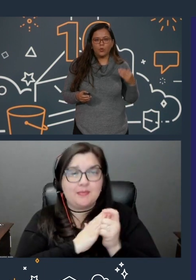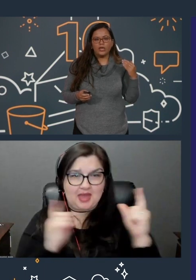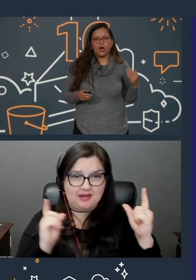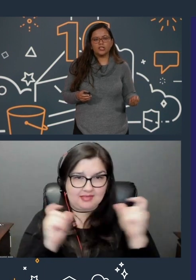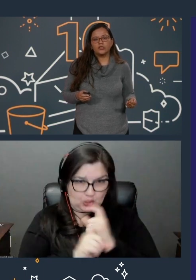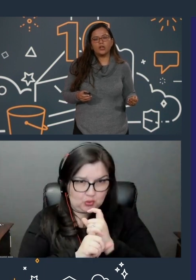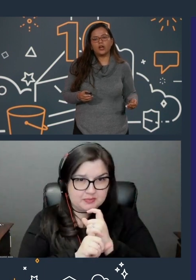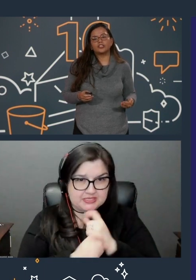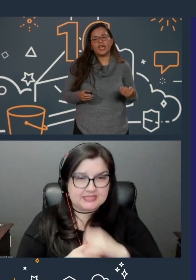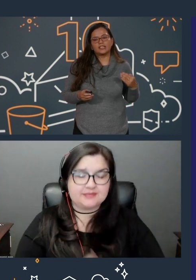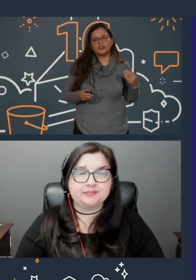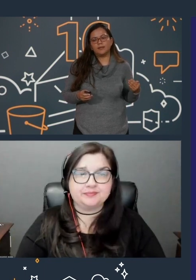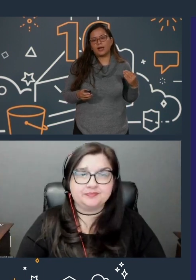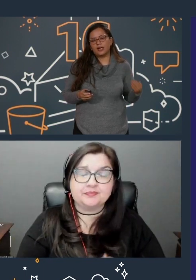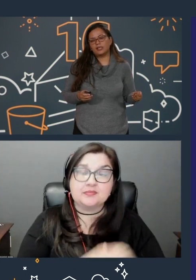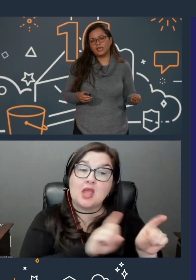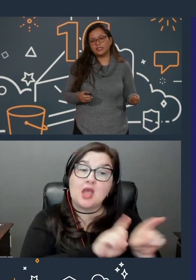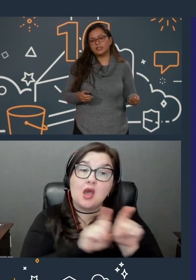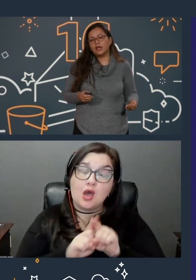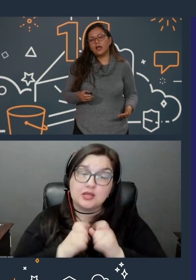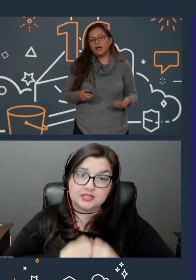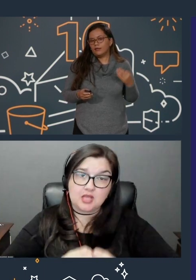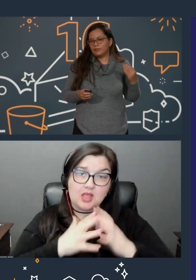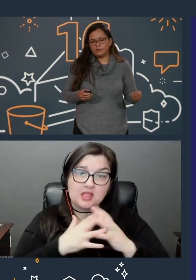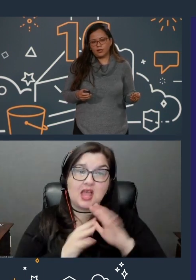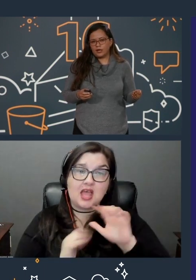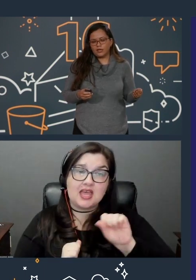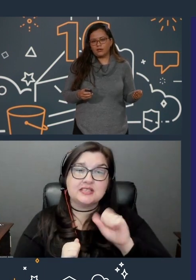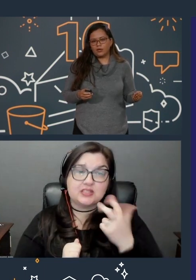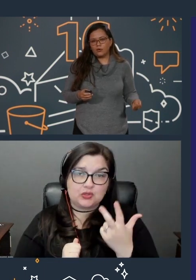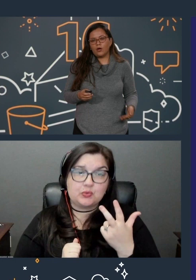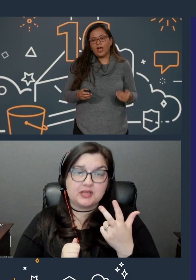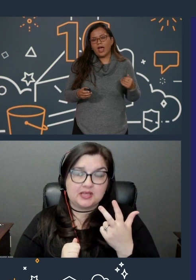We also launched S3 bucket keys a year ago